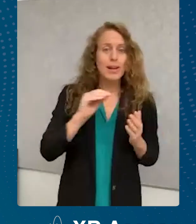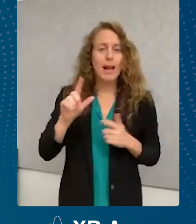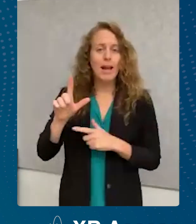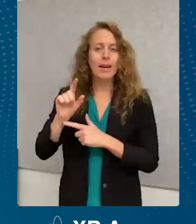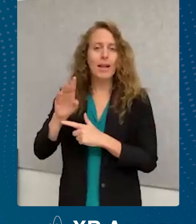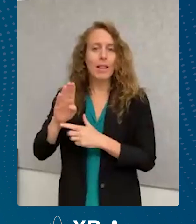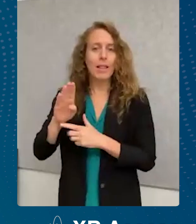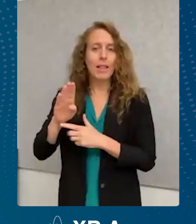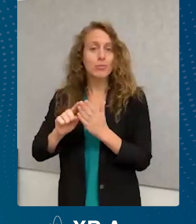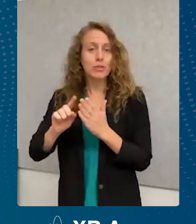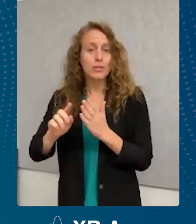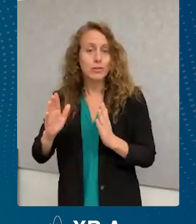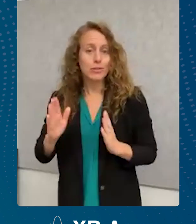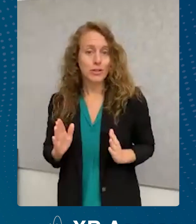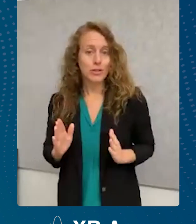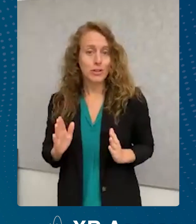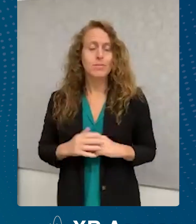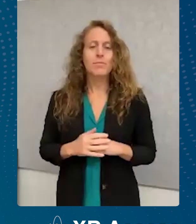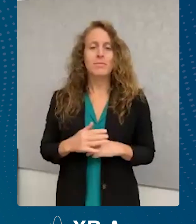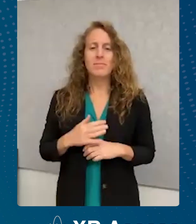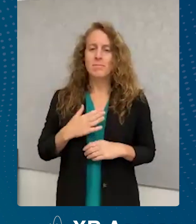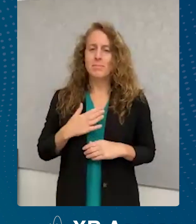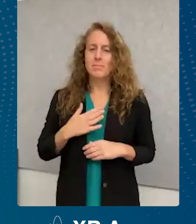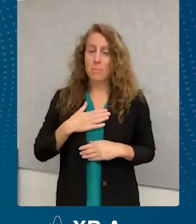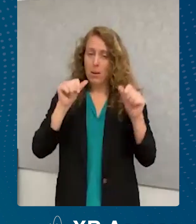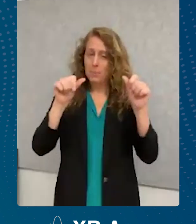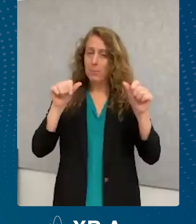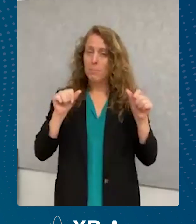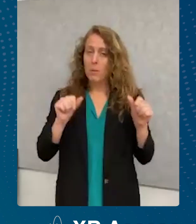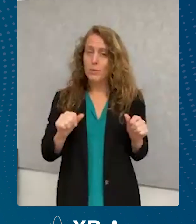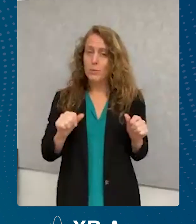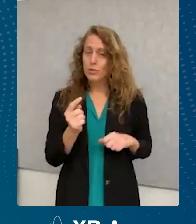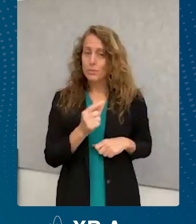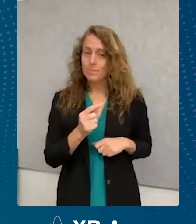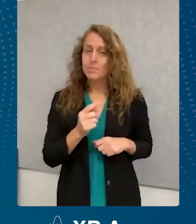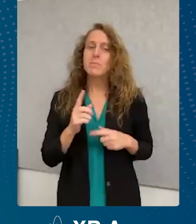My poster is about understanding how